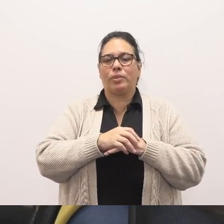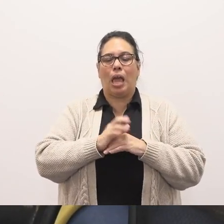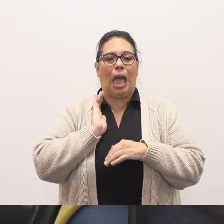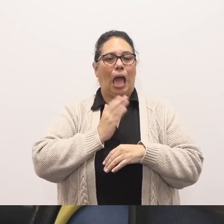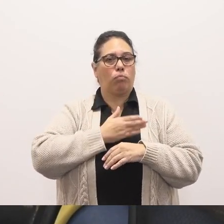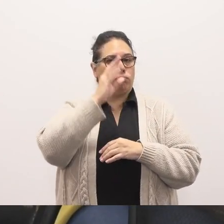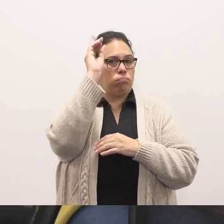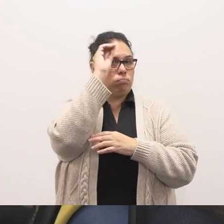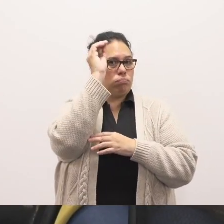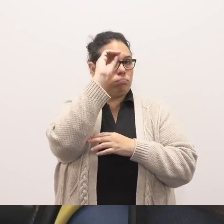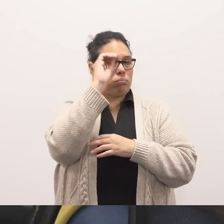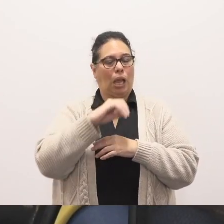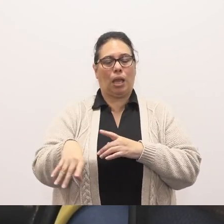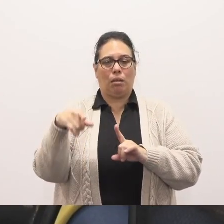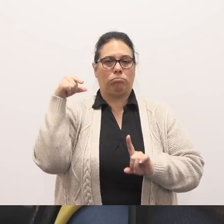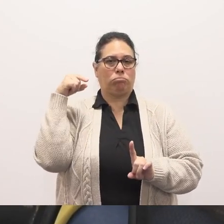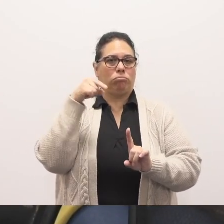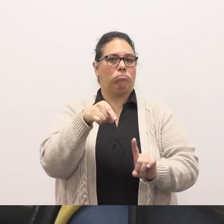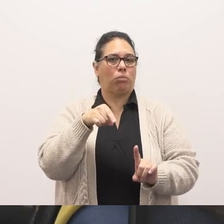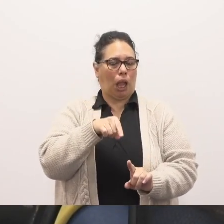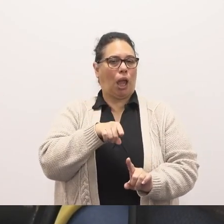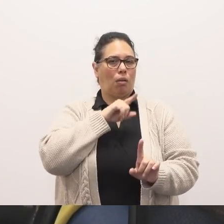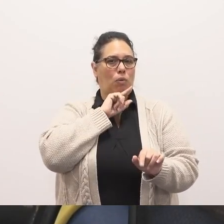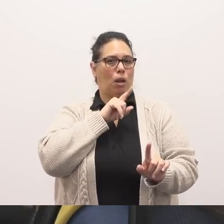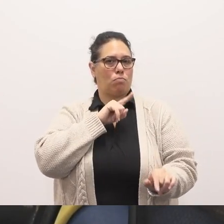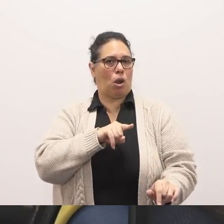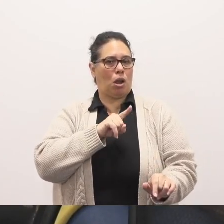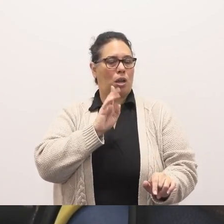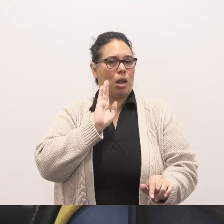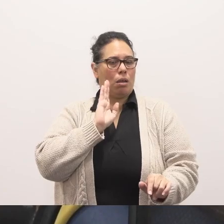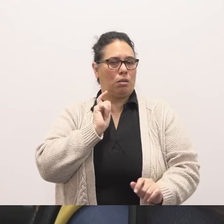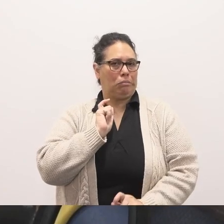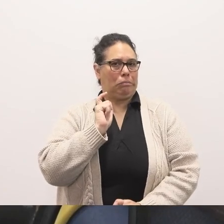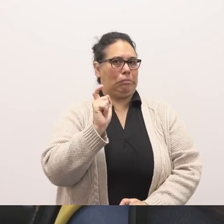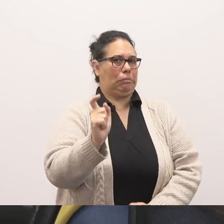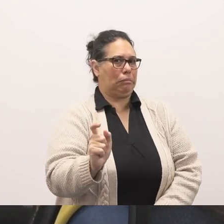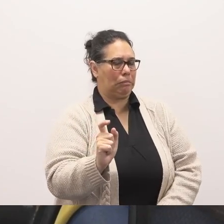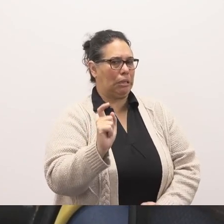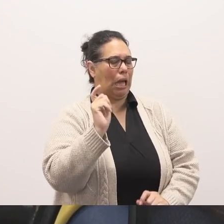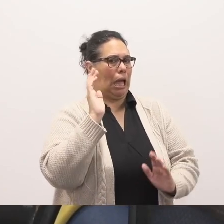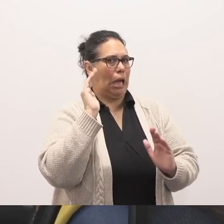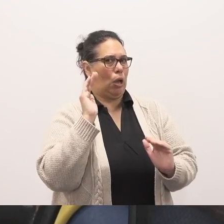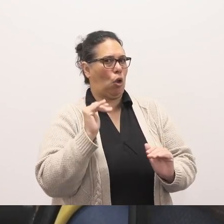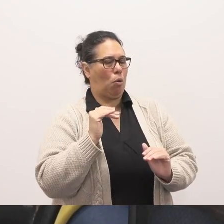in this particular report then hopefully gives comfort to those who are relying on the information provided